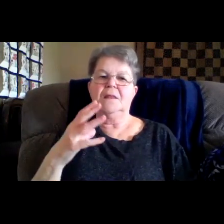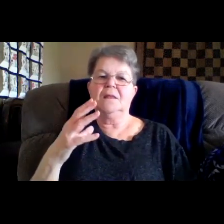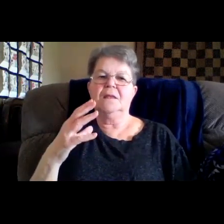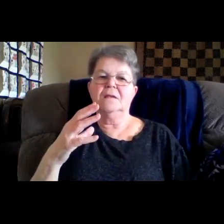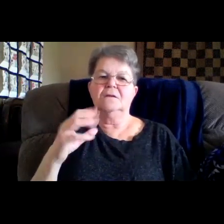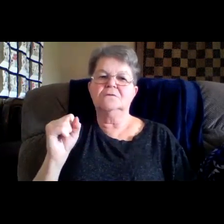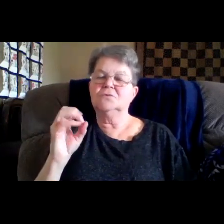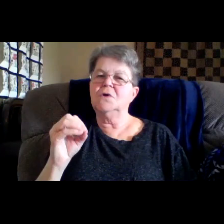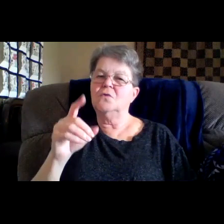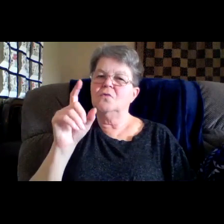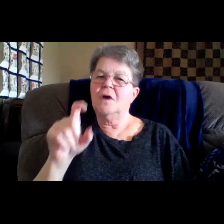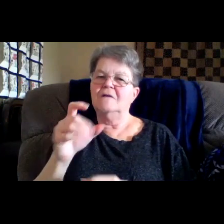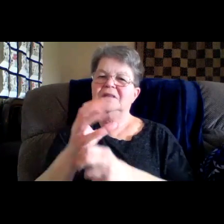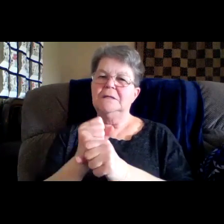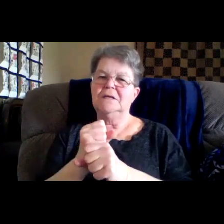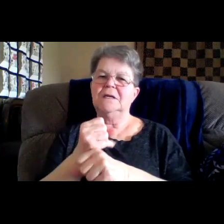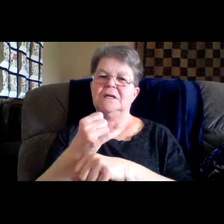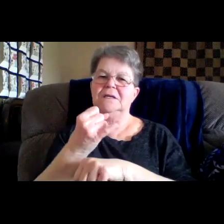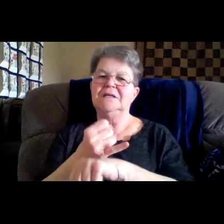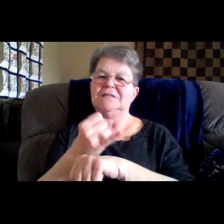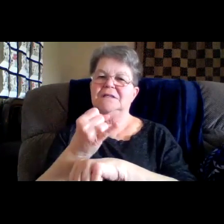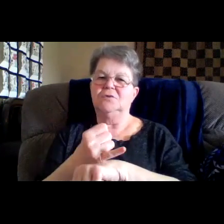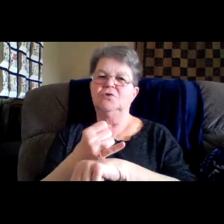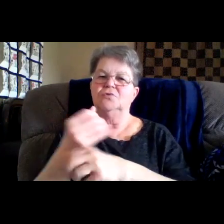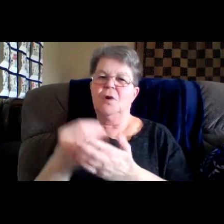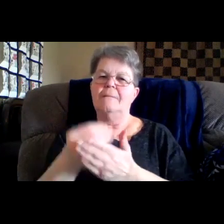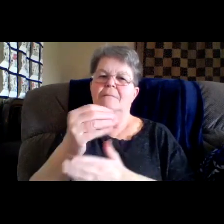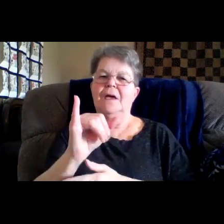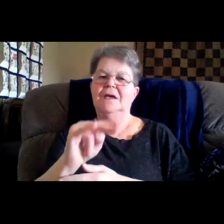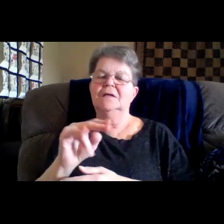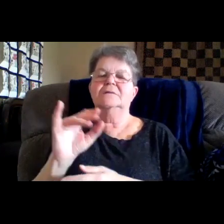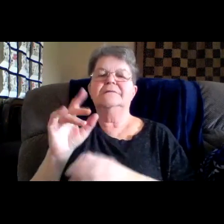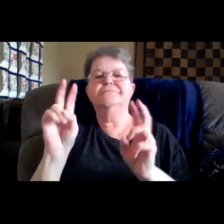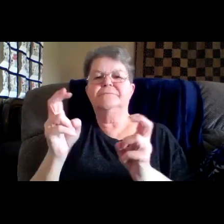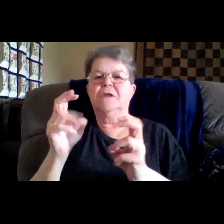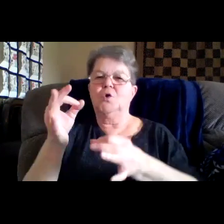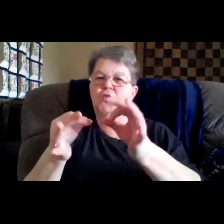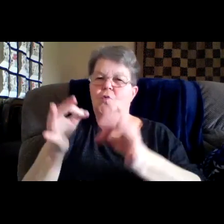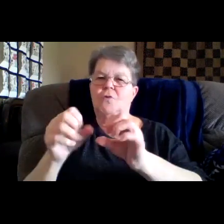So you have to get institutional buy-in. That can be a court system, school systems, whatever system.